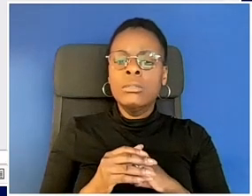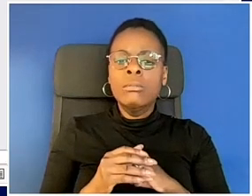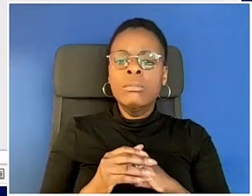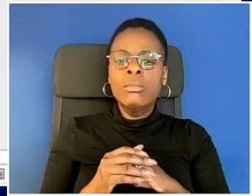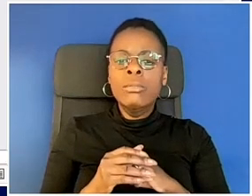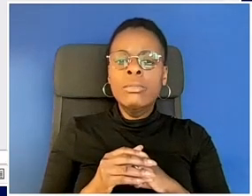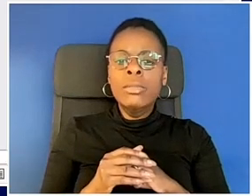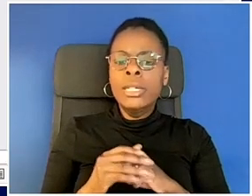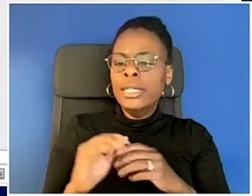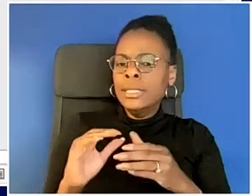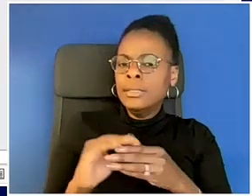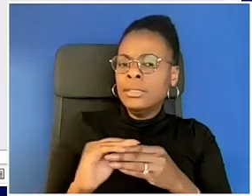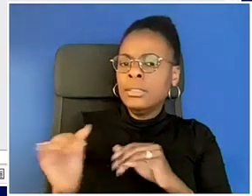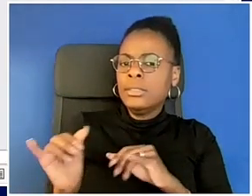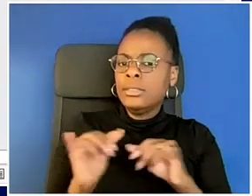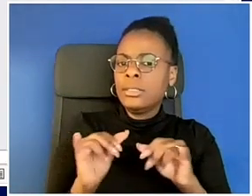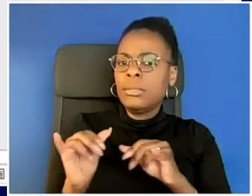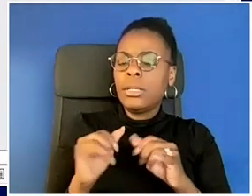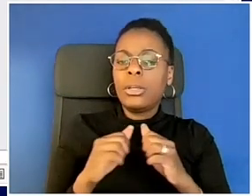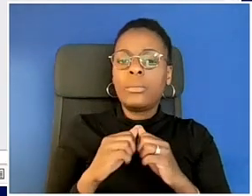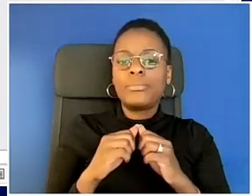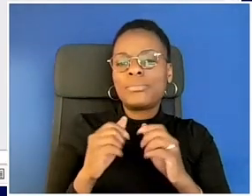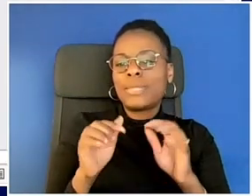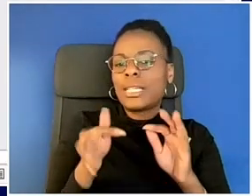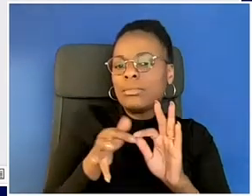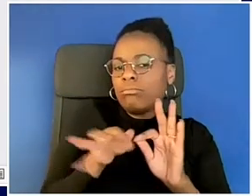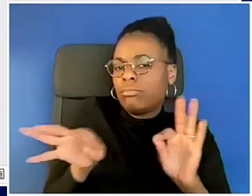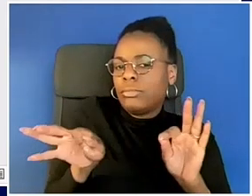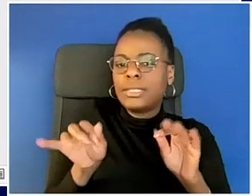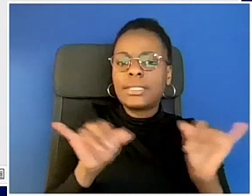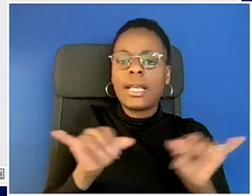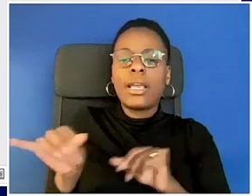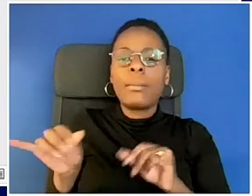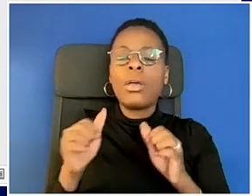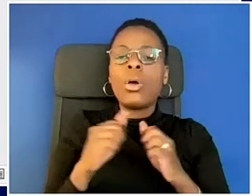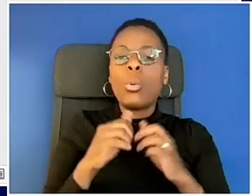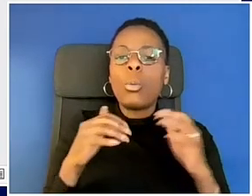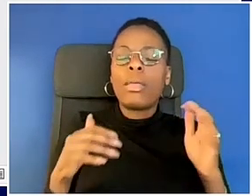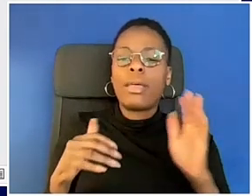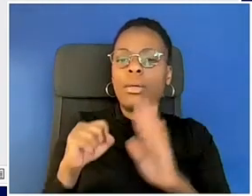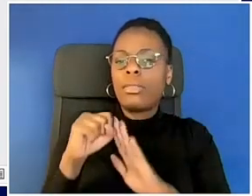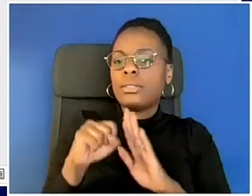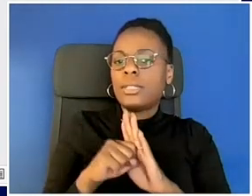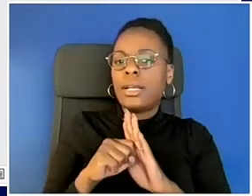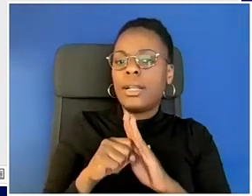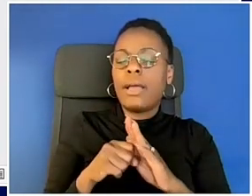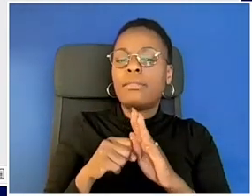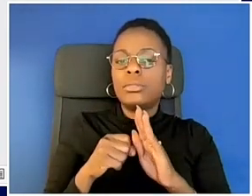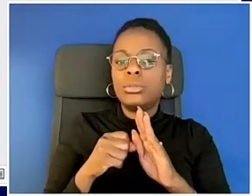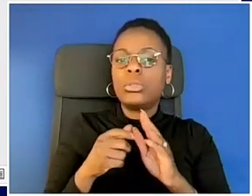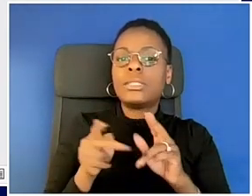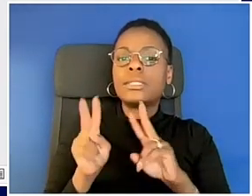basing it on the causality of the state having to cite the- HEA as the reason or the date as the reason.